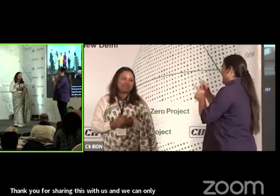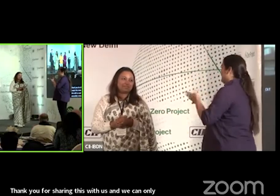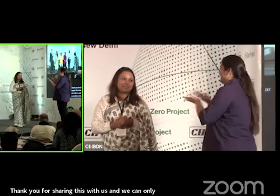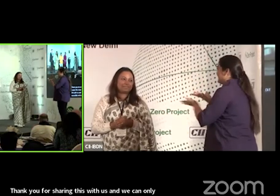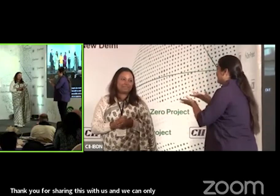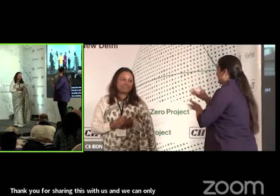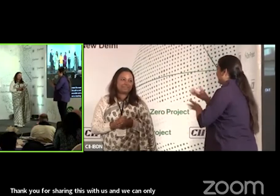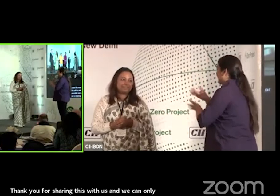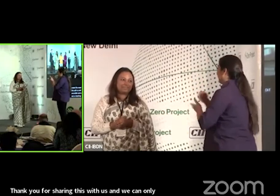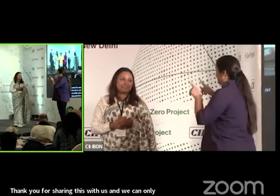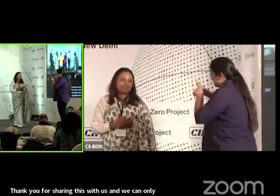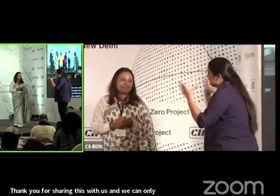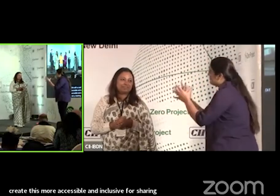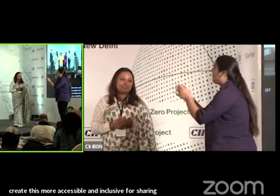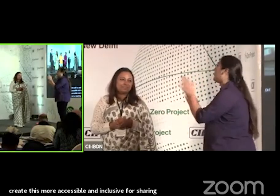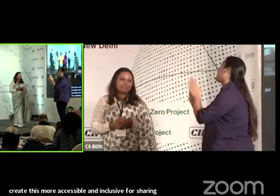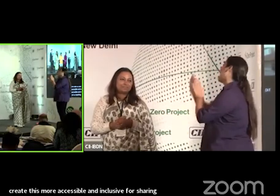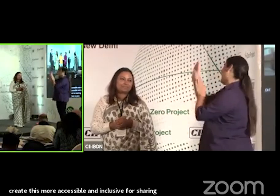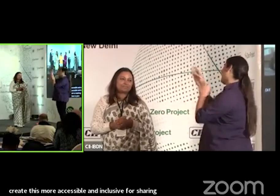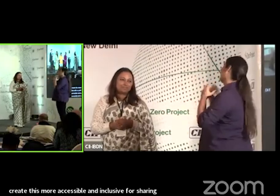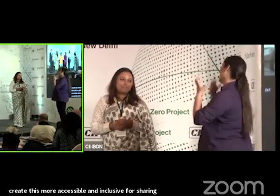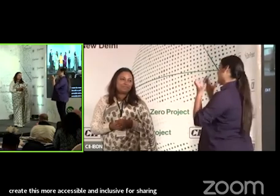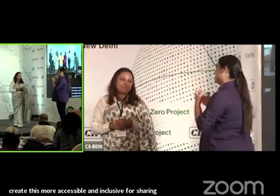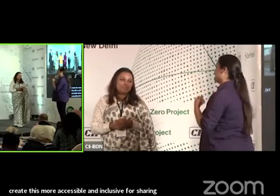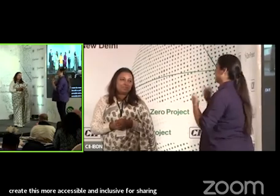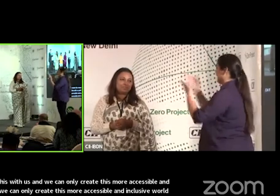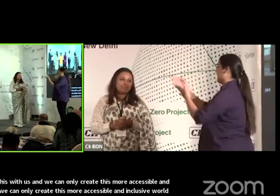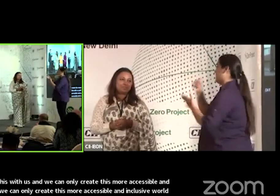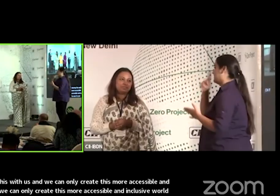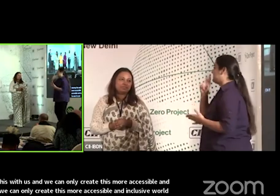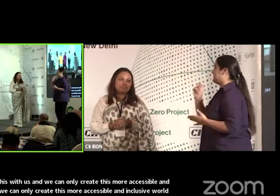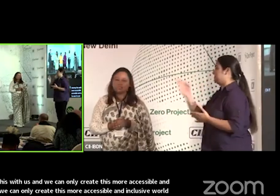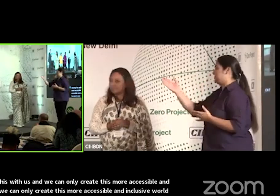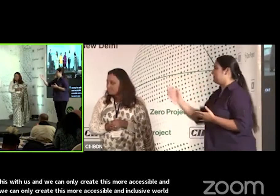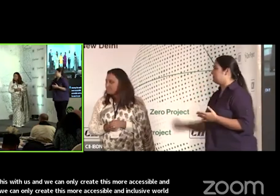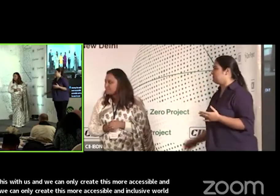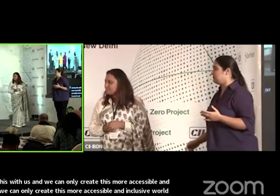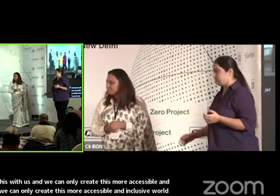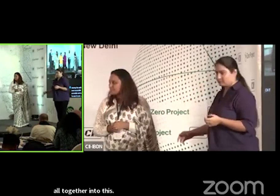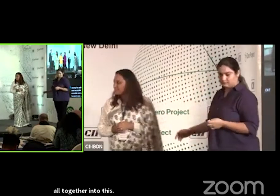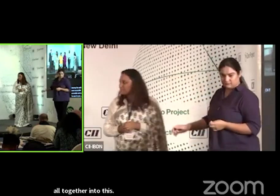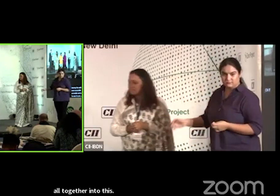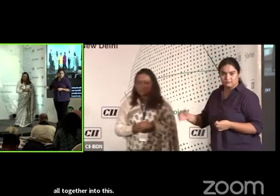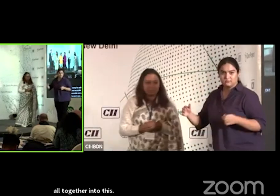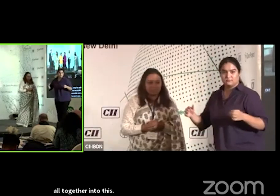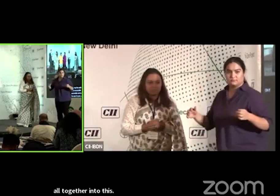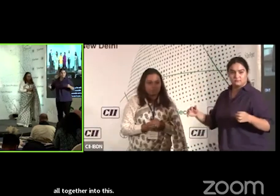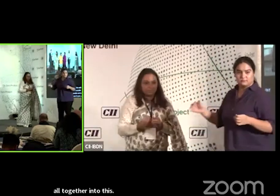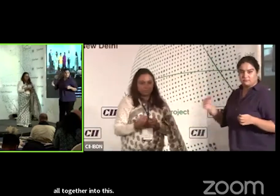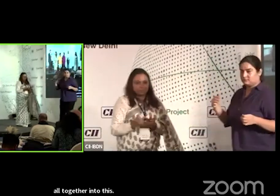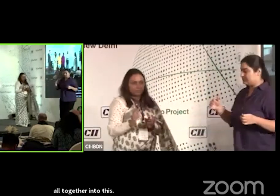We have to grow together into this. So over to you. You also have an experience, two days as an exhibitor.